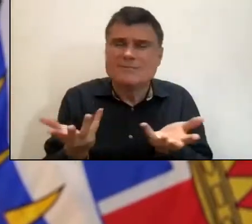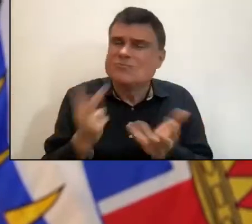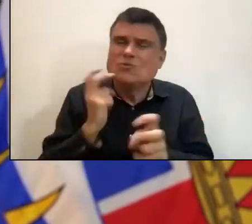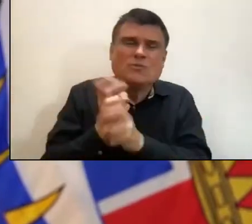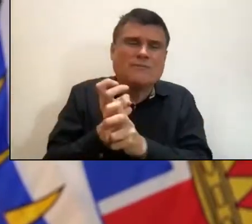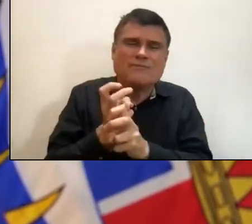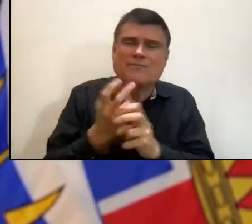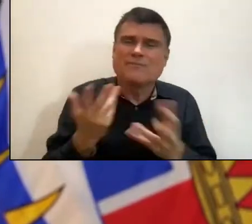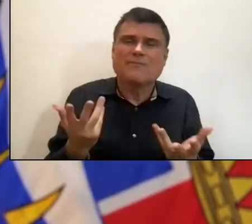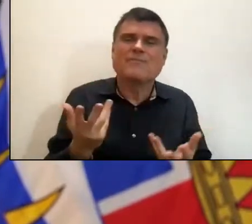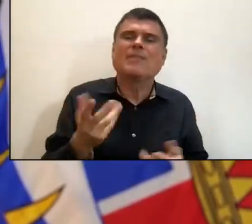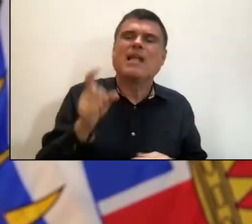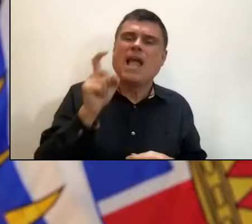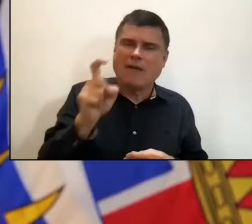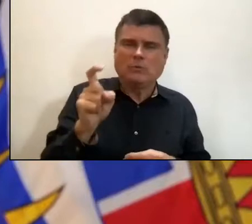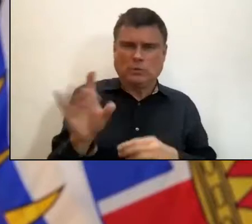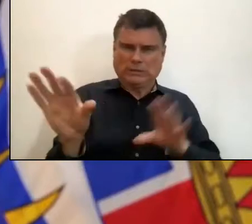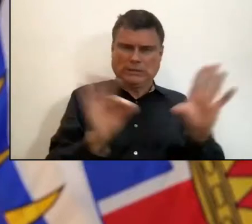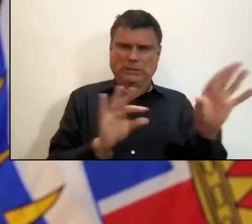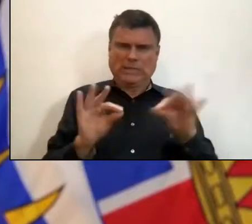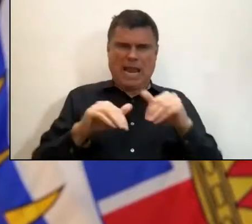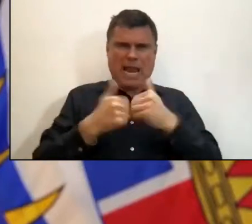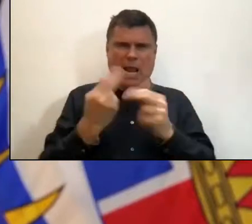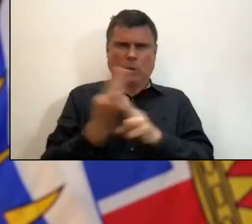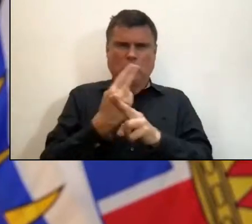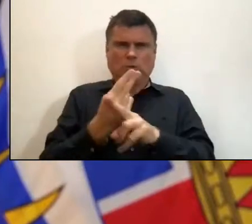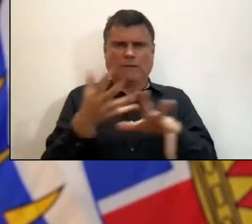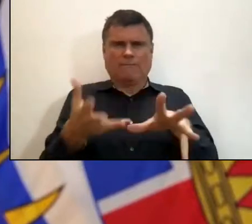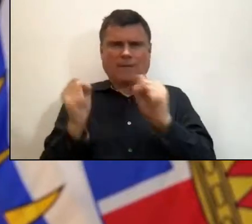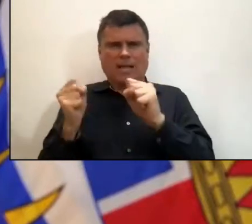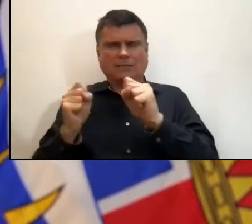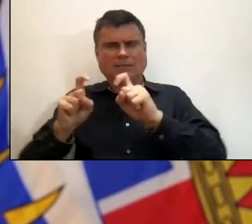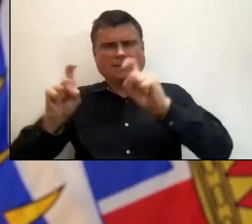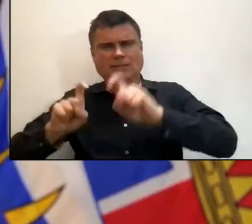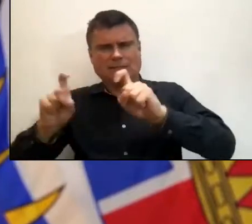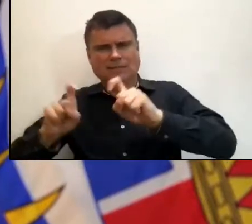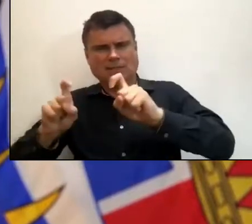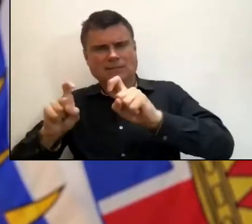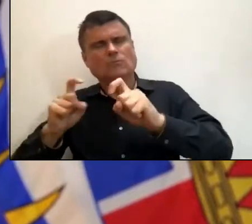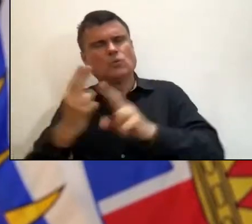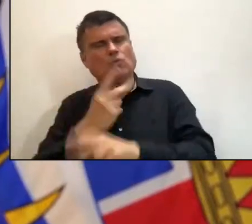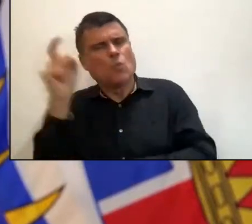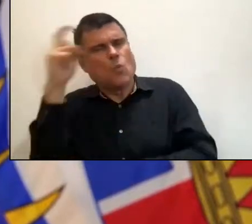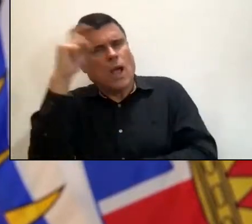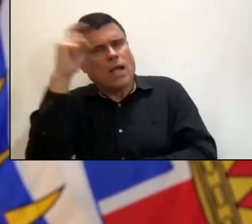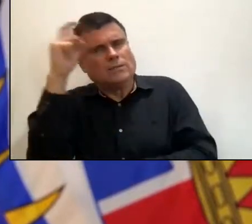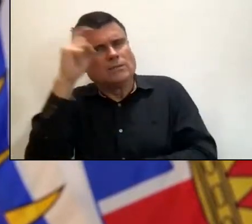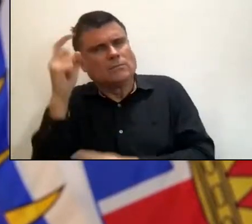strakedtagecally and that's whas what we are doing here in BC.